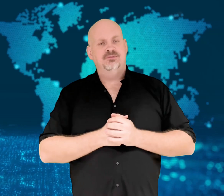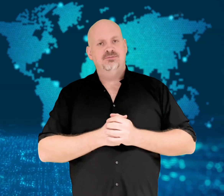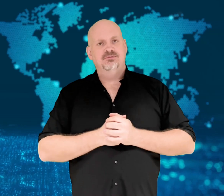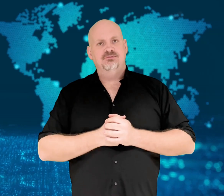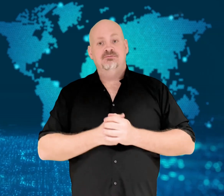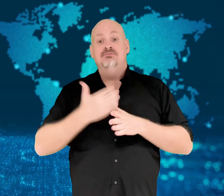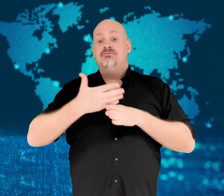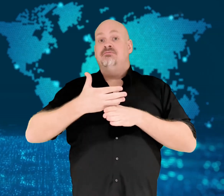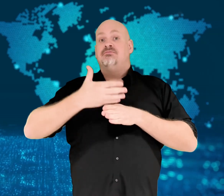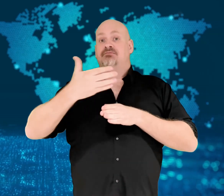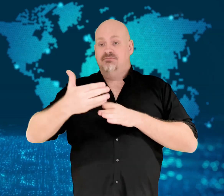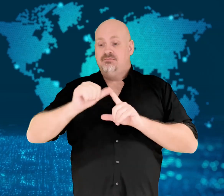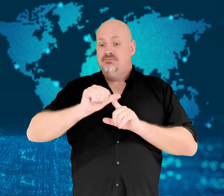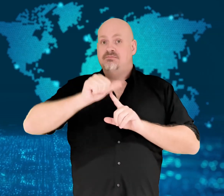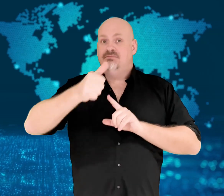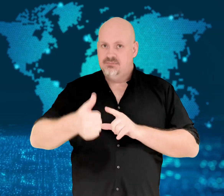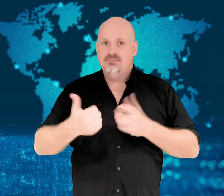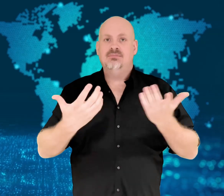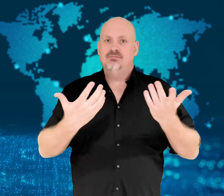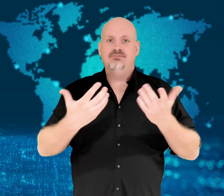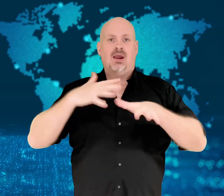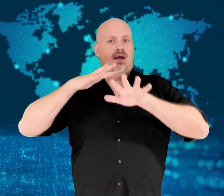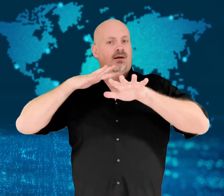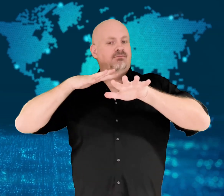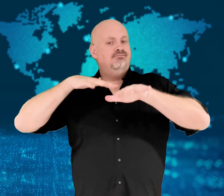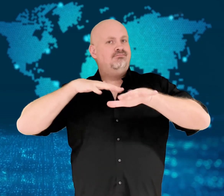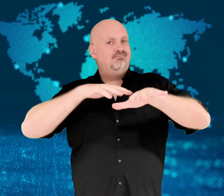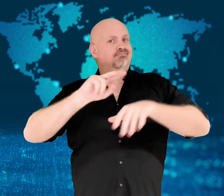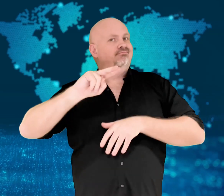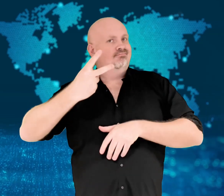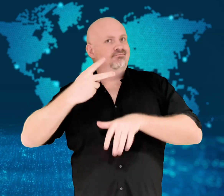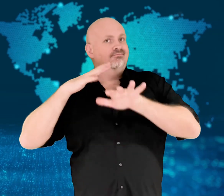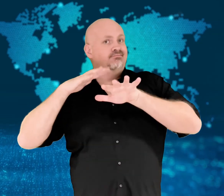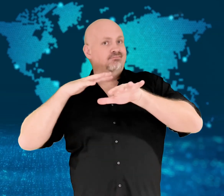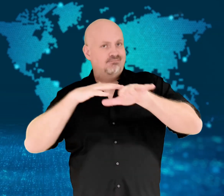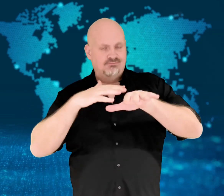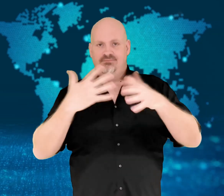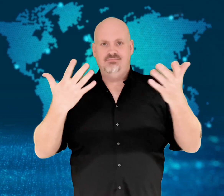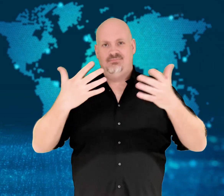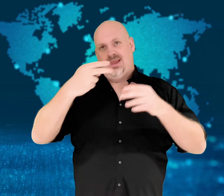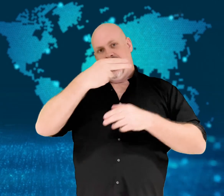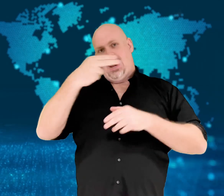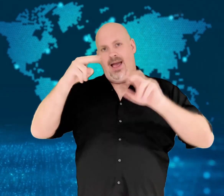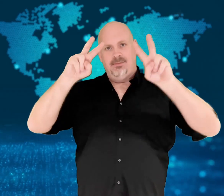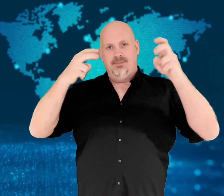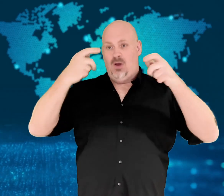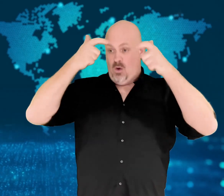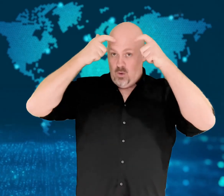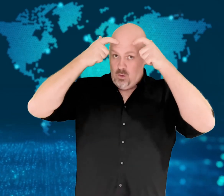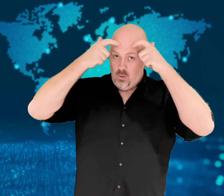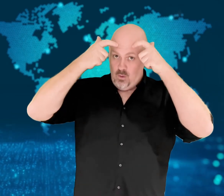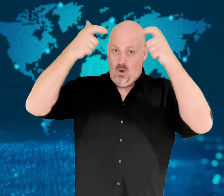He will promise to maintain Christianity in the nation.